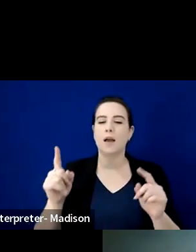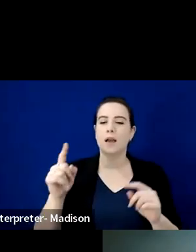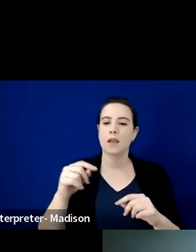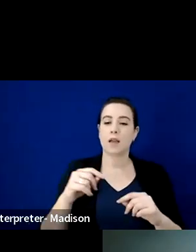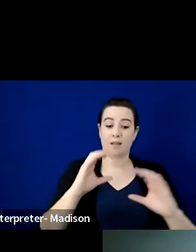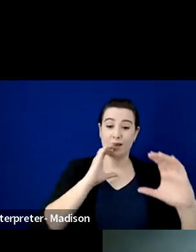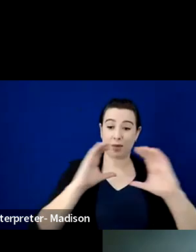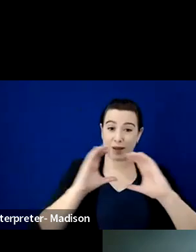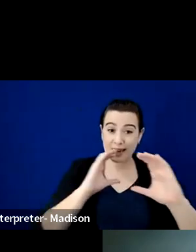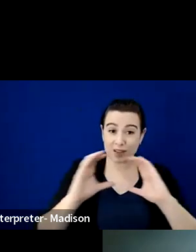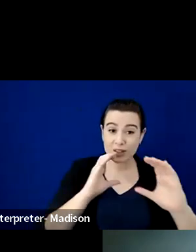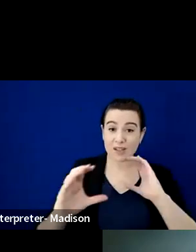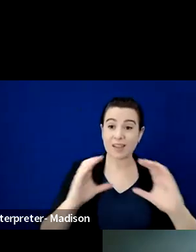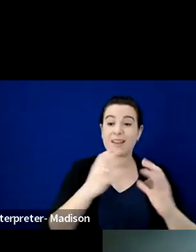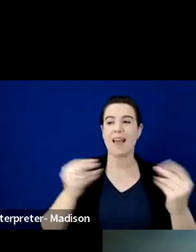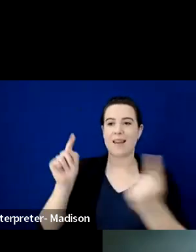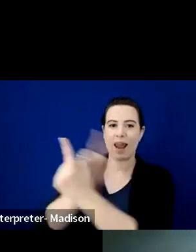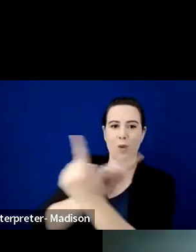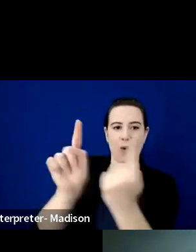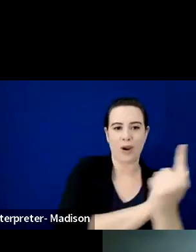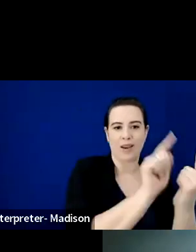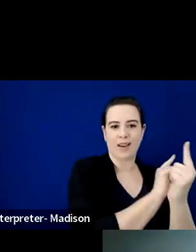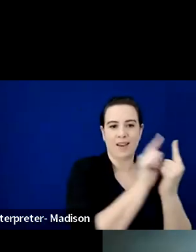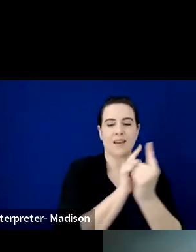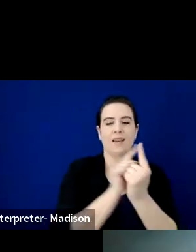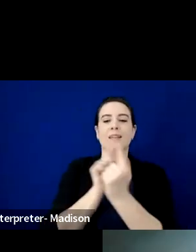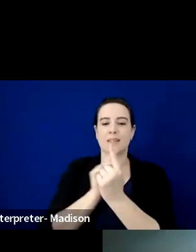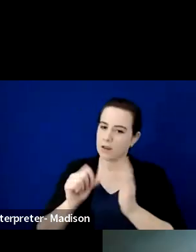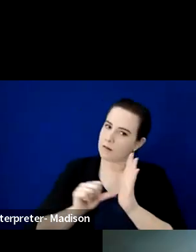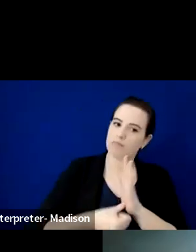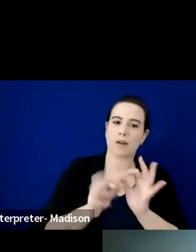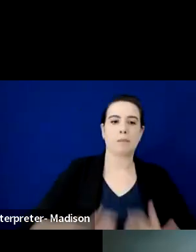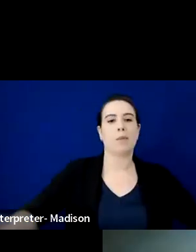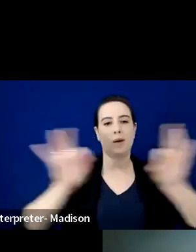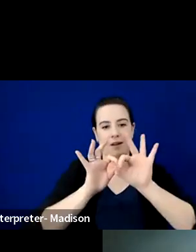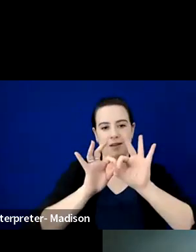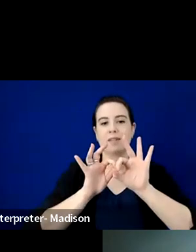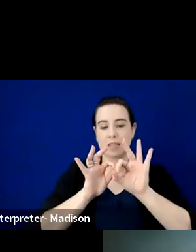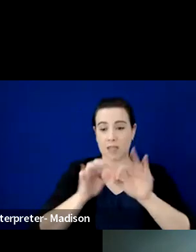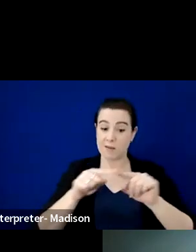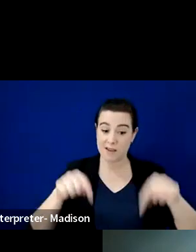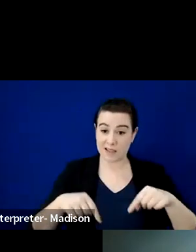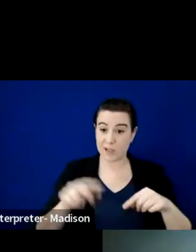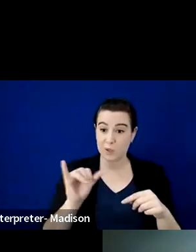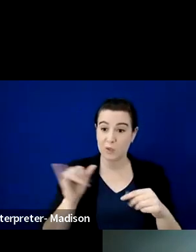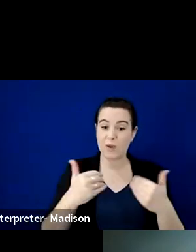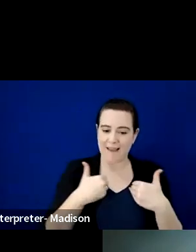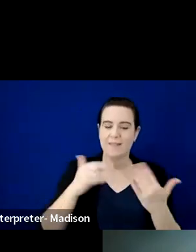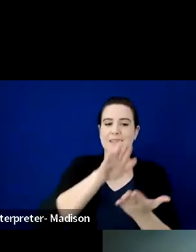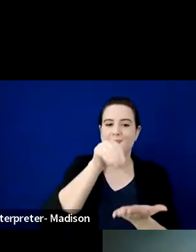Yes. This goes back to what Dawn said and others.